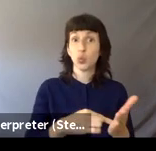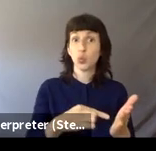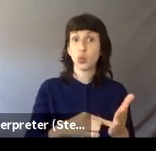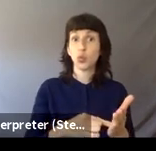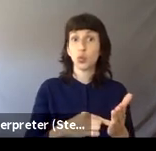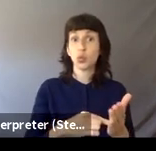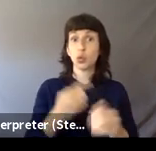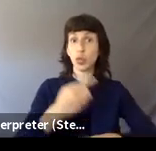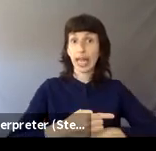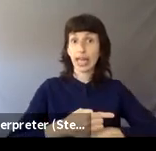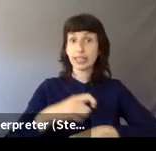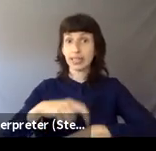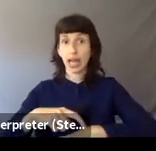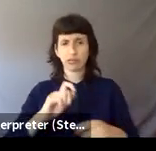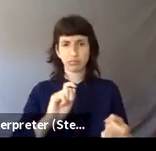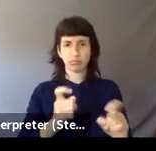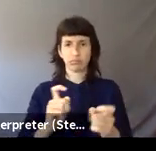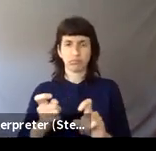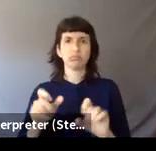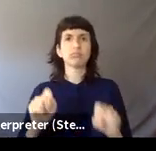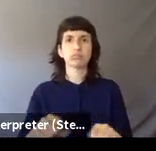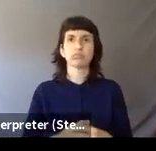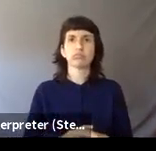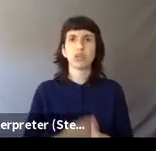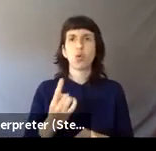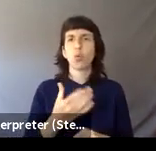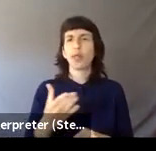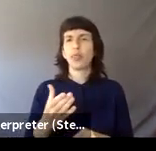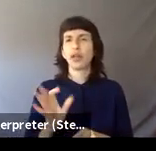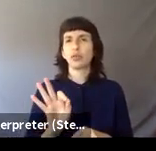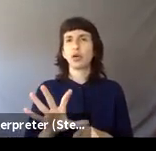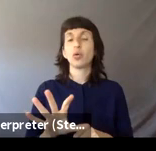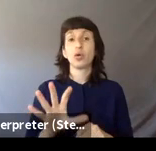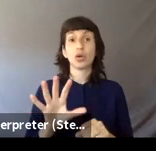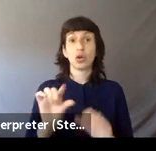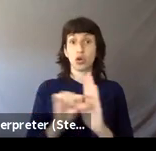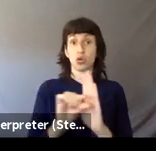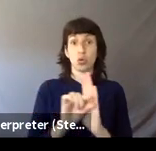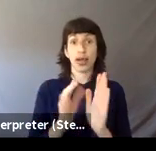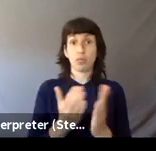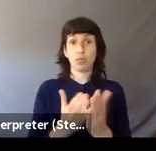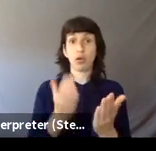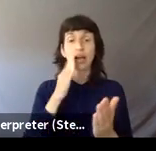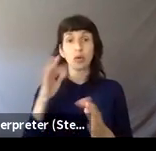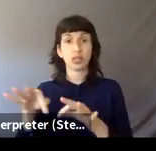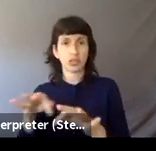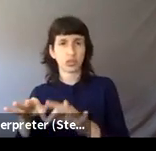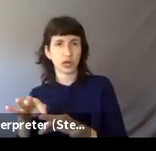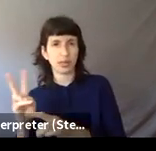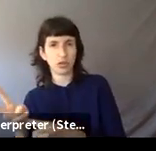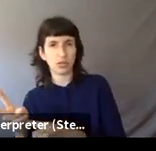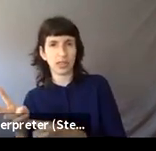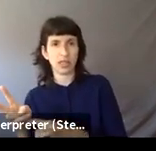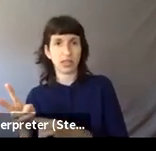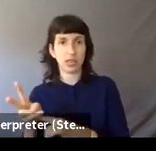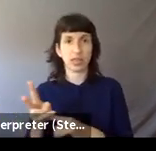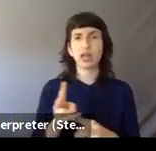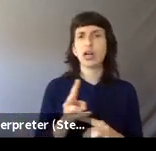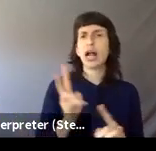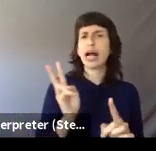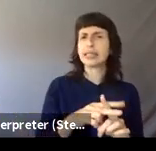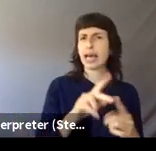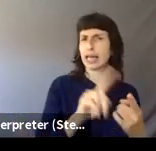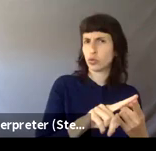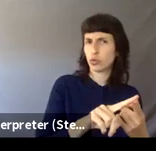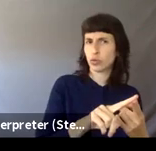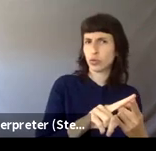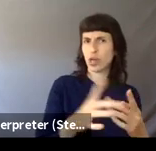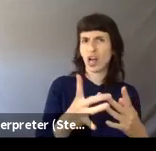Very similar to the assignments that you guys all looked at yesterday.